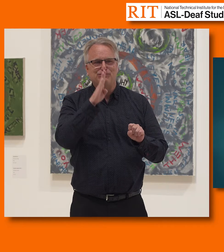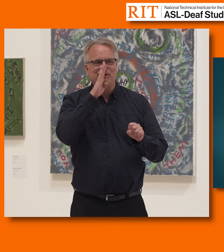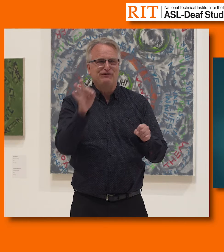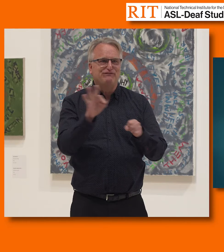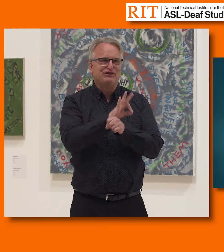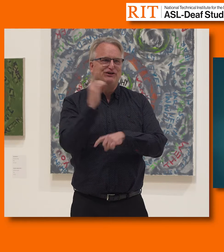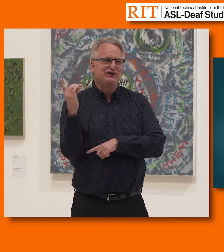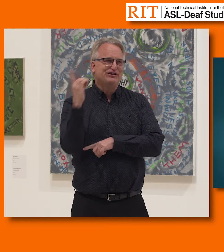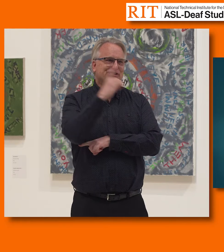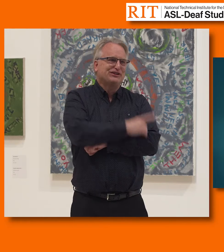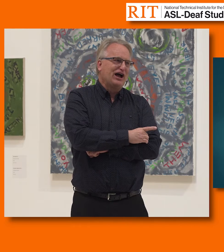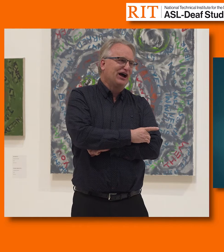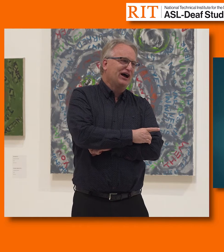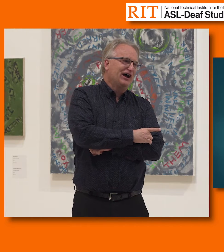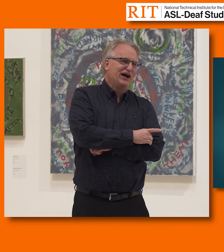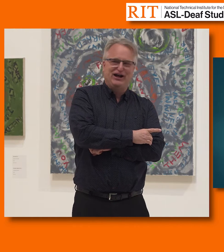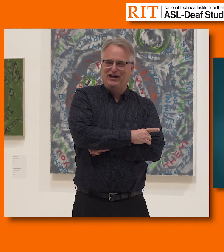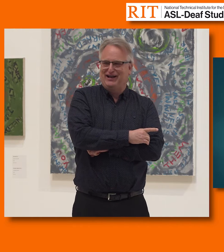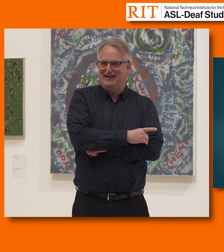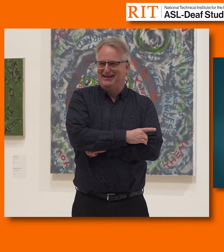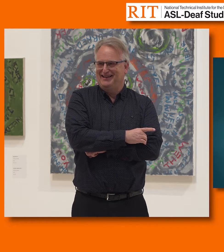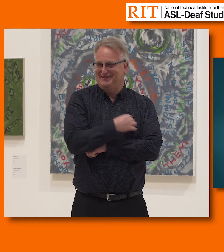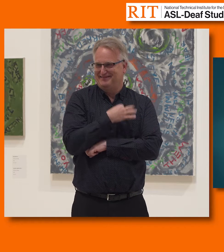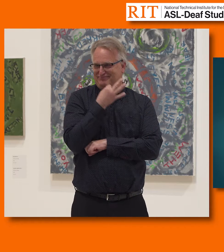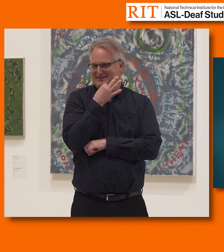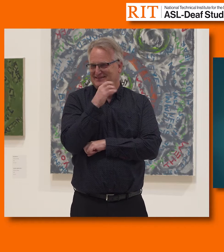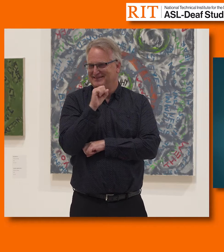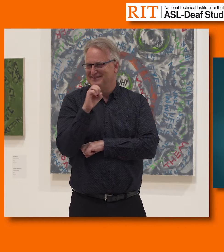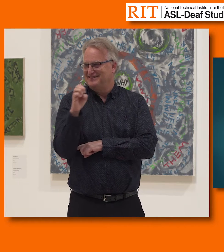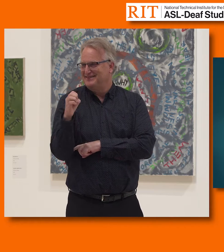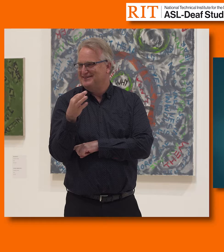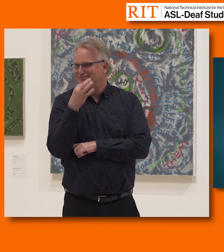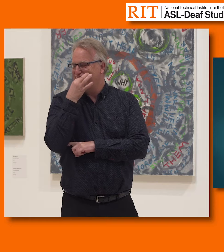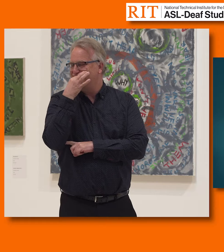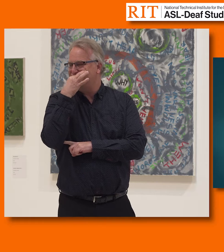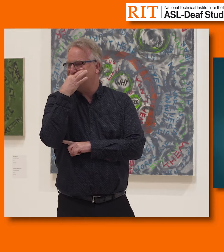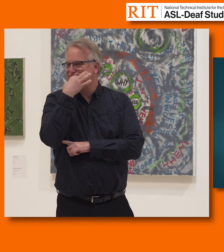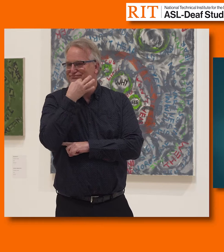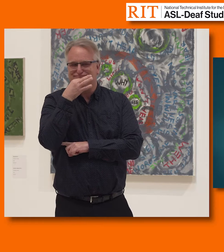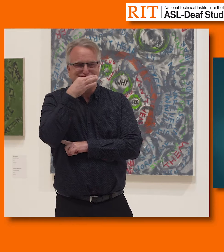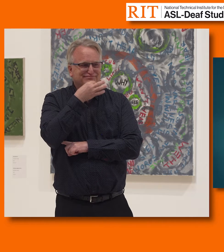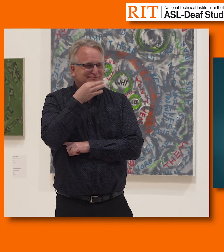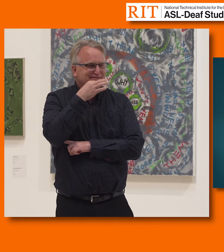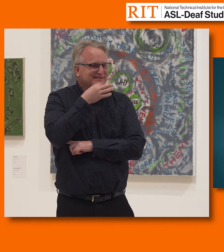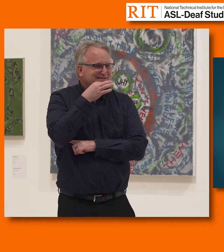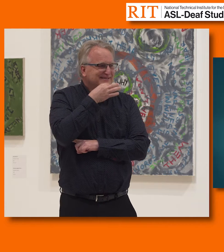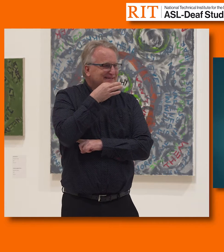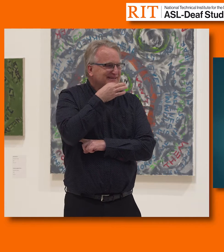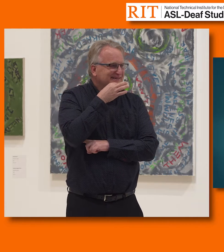Not make sign-- all the initialized signs. You know, "it's going to be a beautiful day" using all the initialized signs.